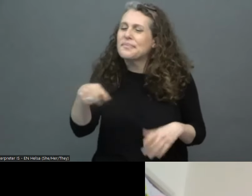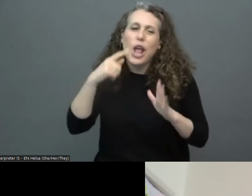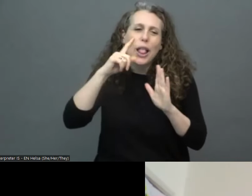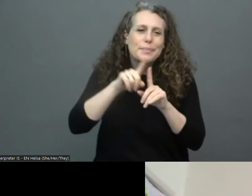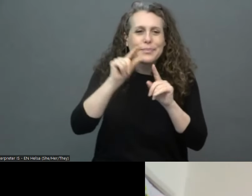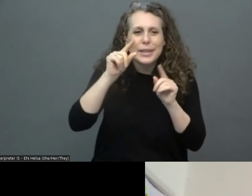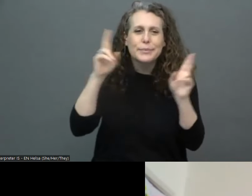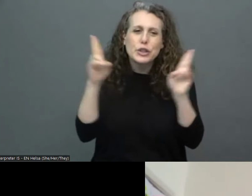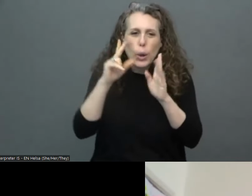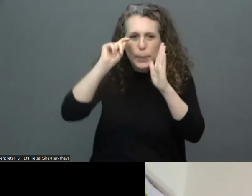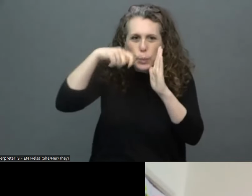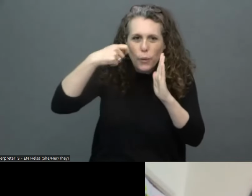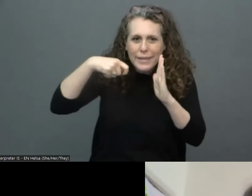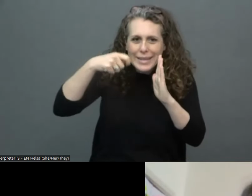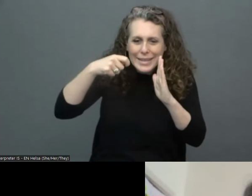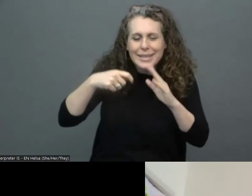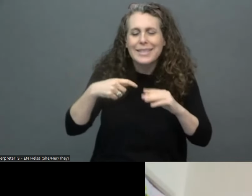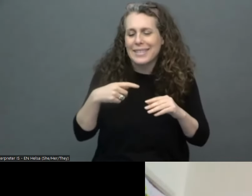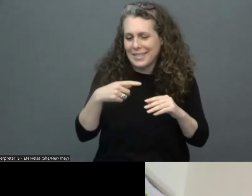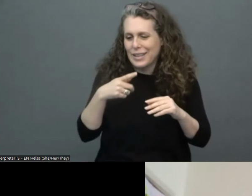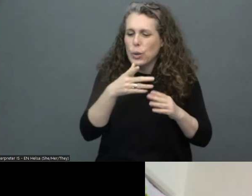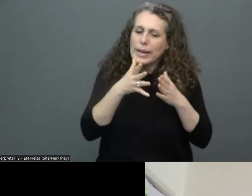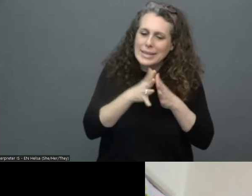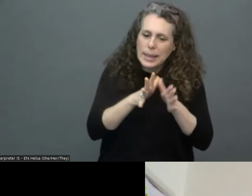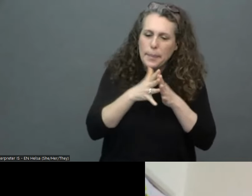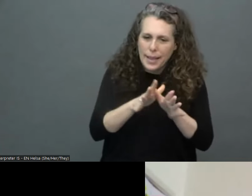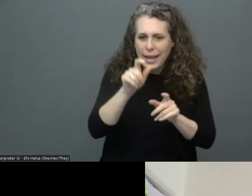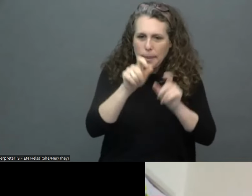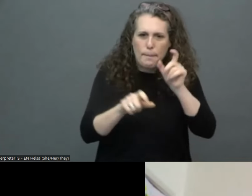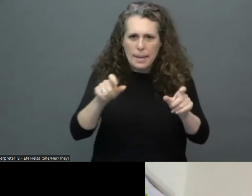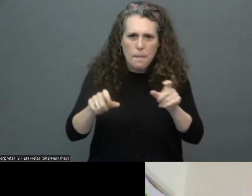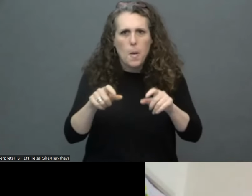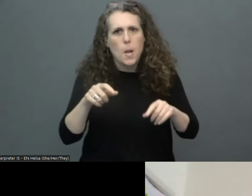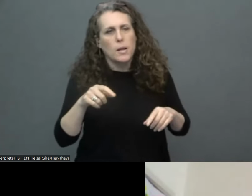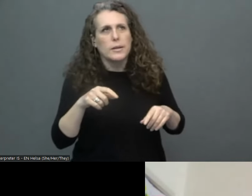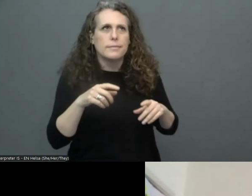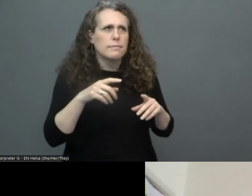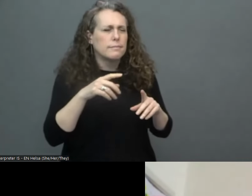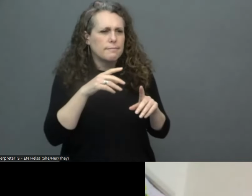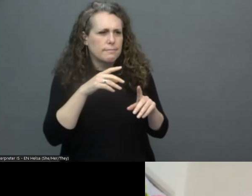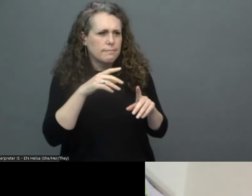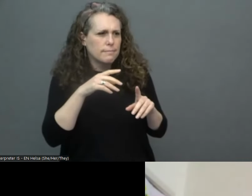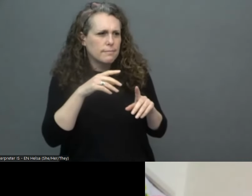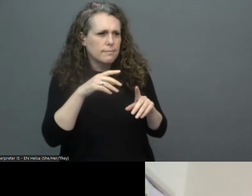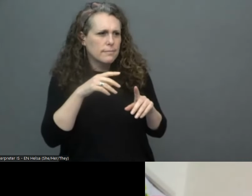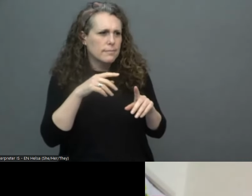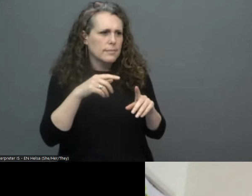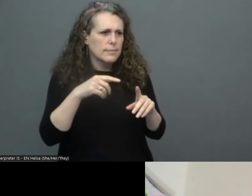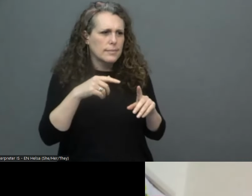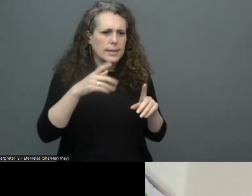how to identify the type of data they need and how what to use in order to collect that information.